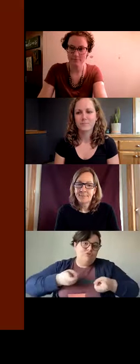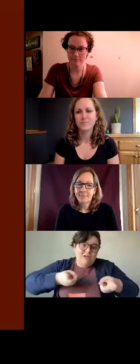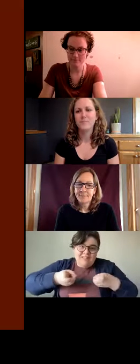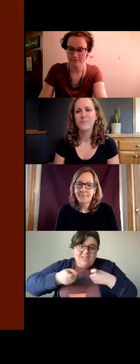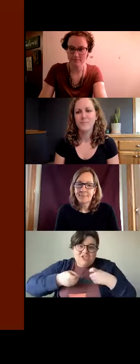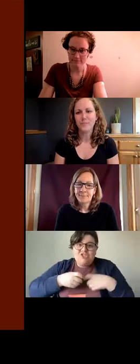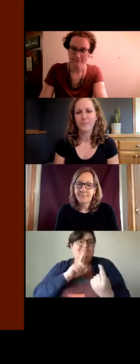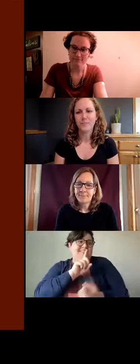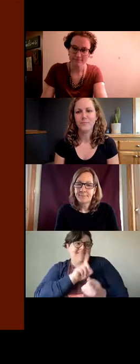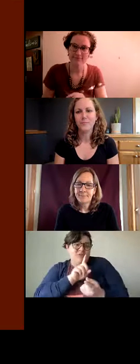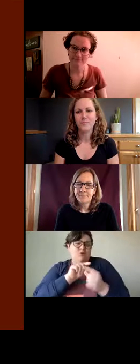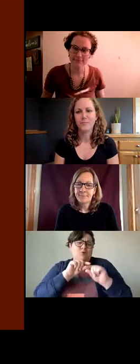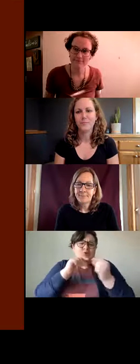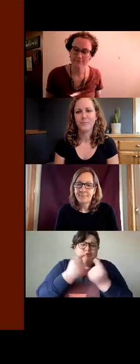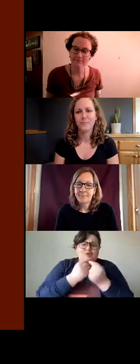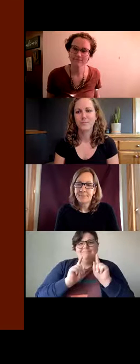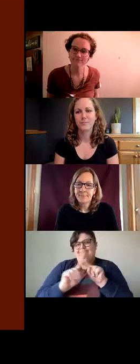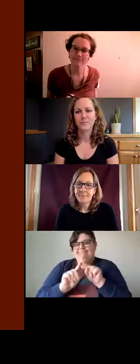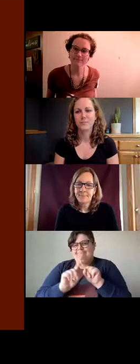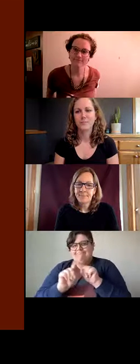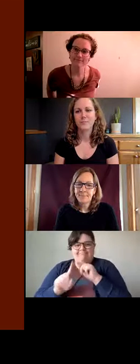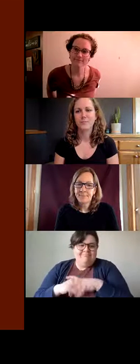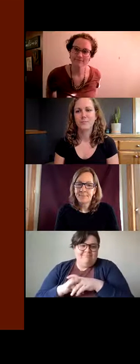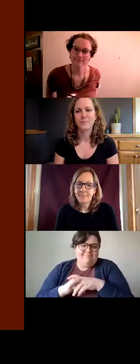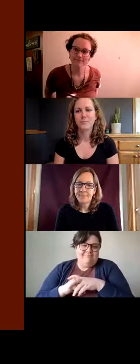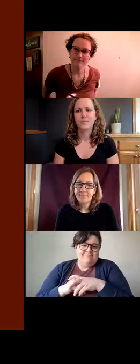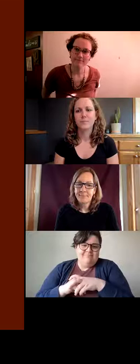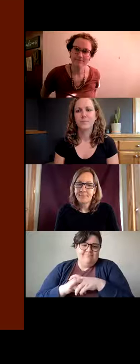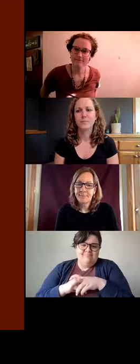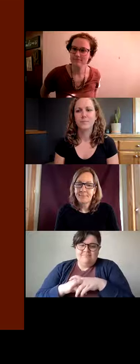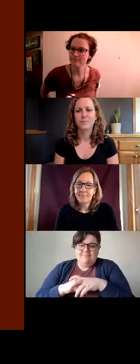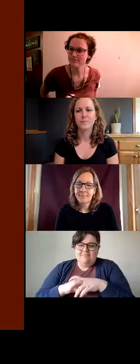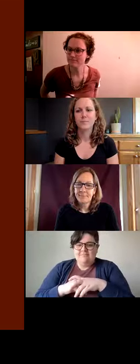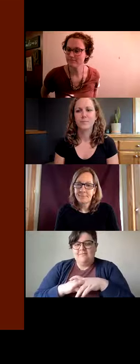some are just emotional regulation. Both one on one or in group therapy.